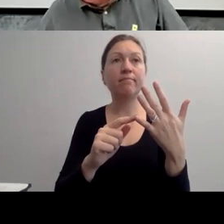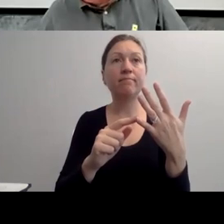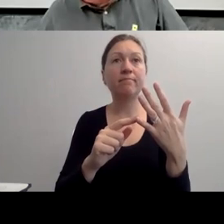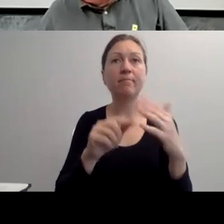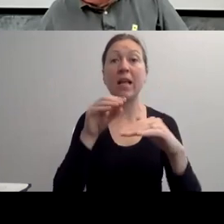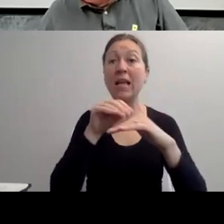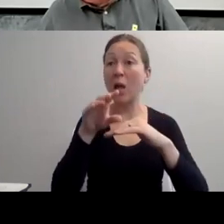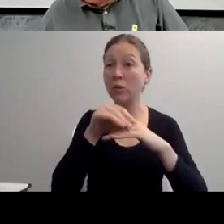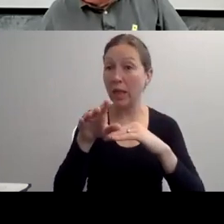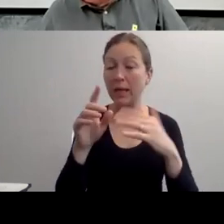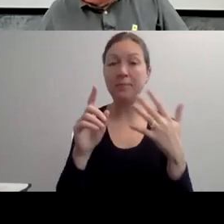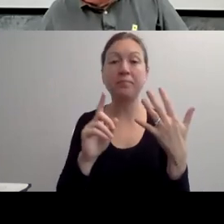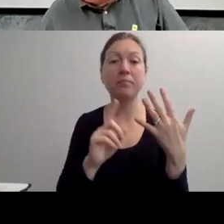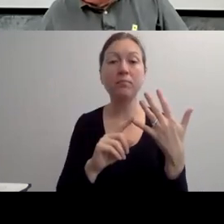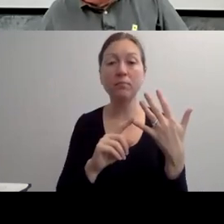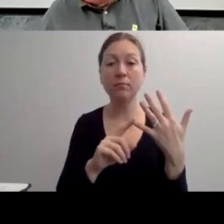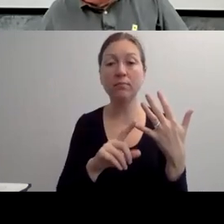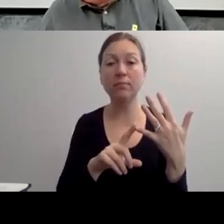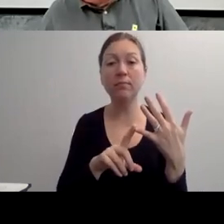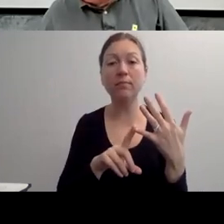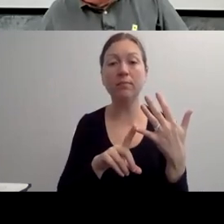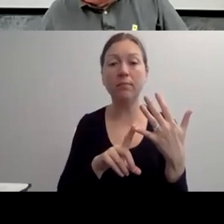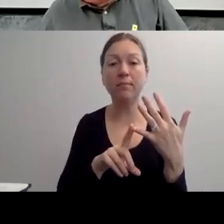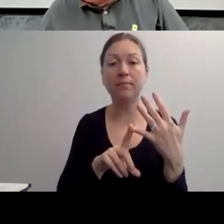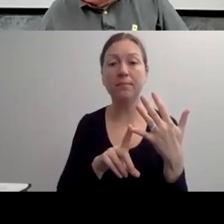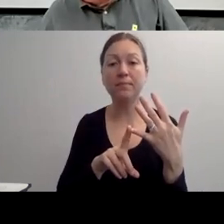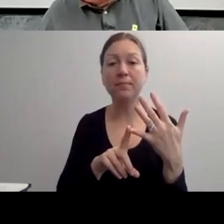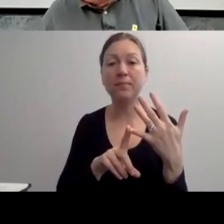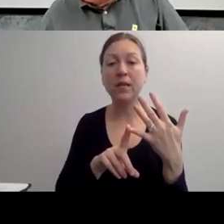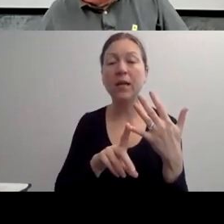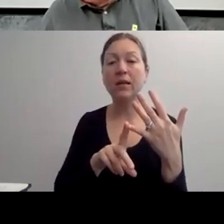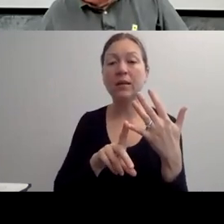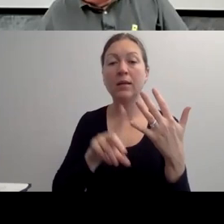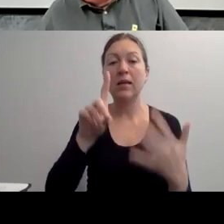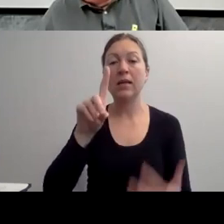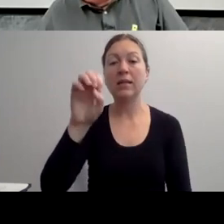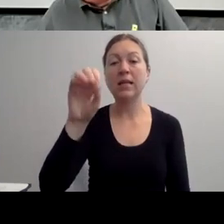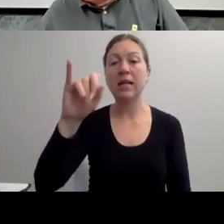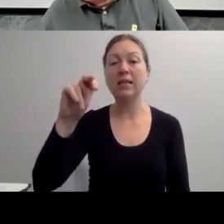"I AM IN COMPLETE CONTROL OF THE SERVICES.